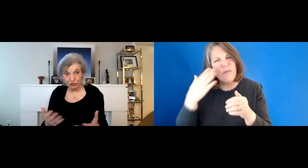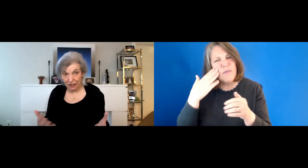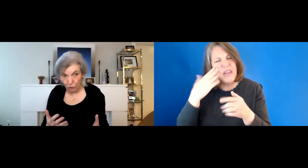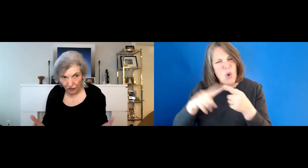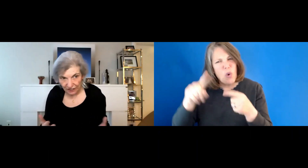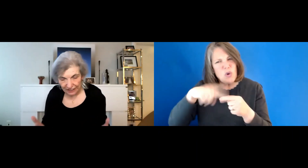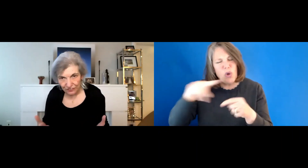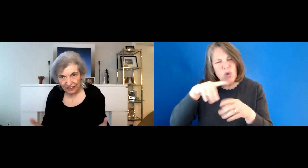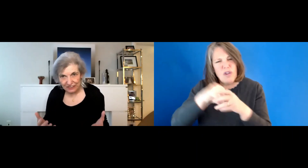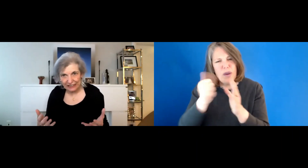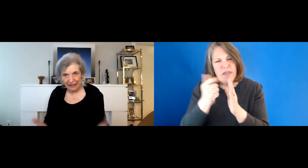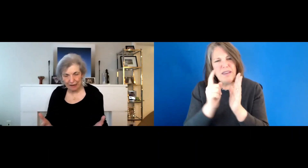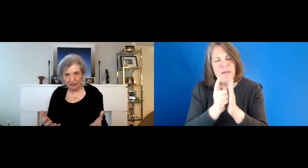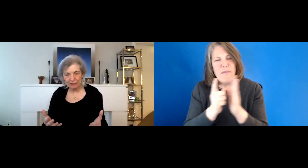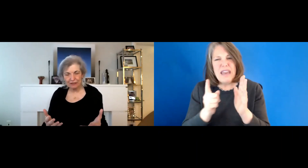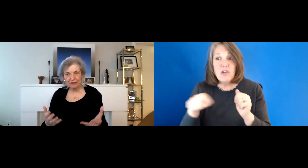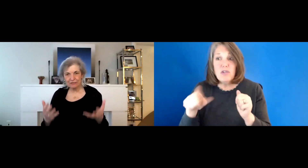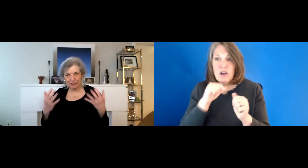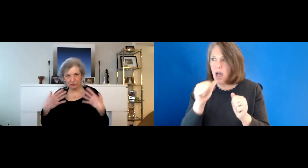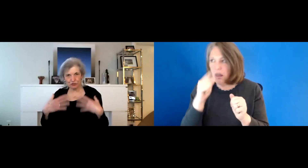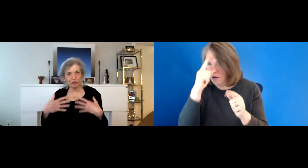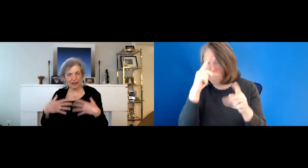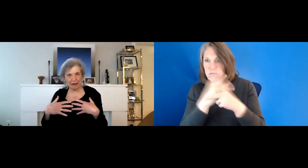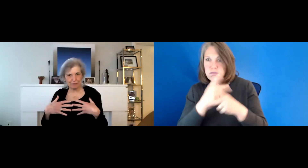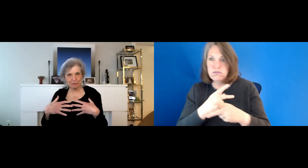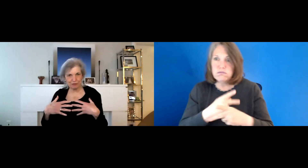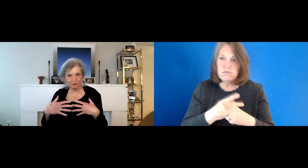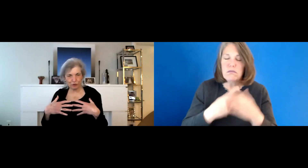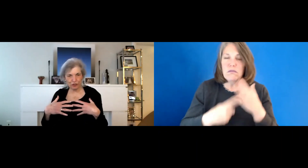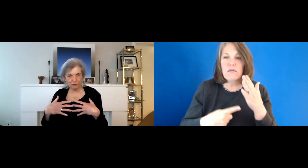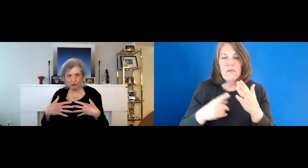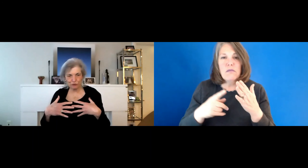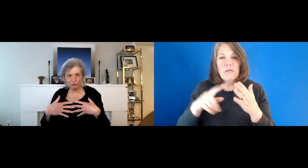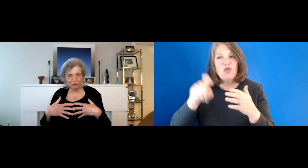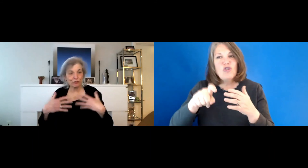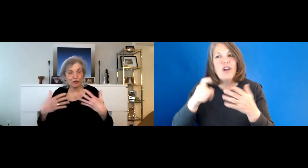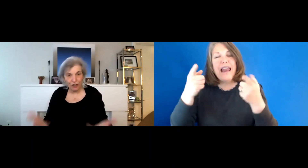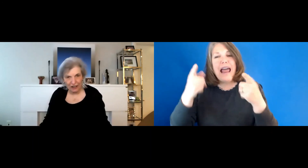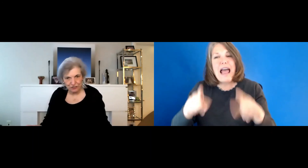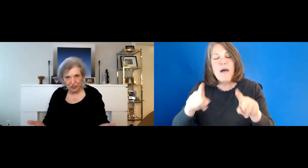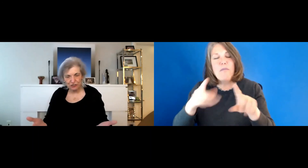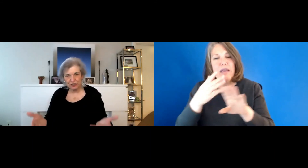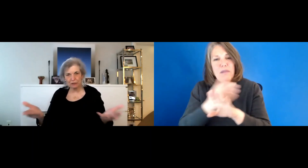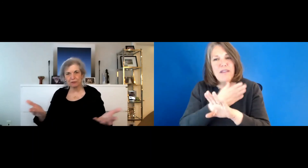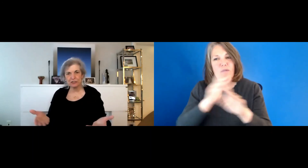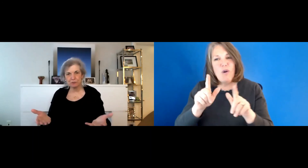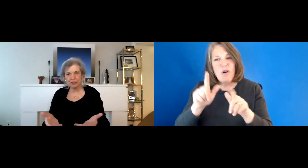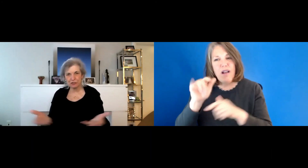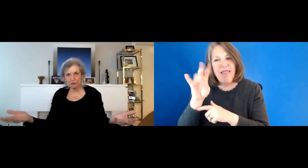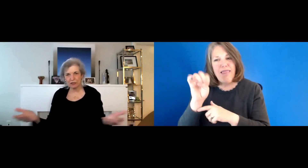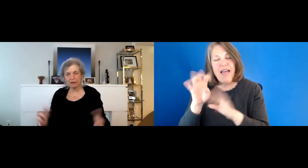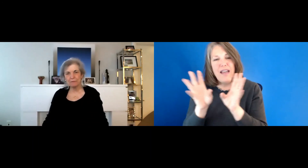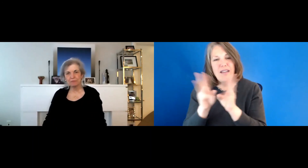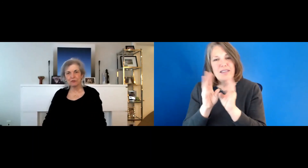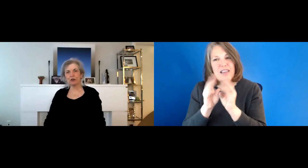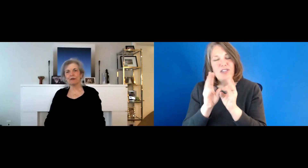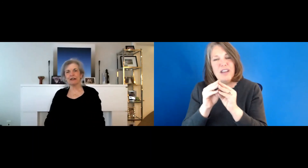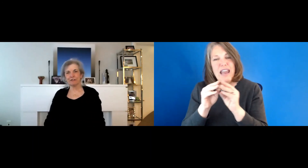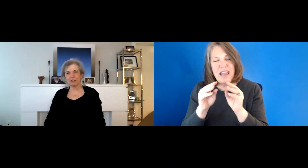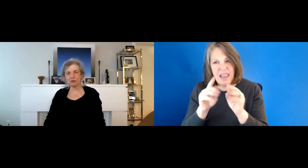not working out the dynamics that would happen during a playspace meeting or during a virtual